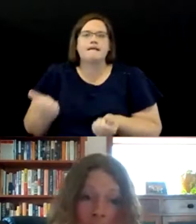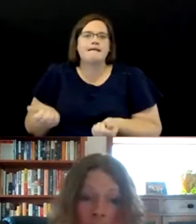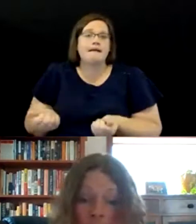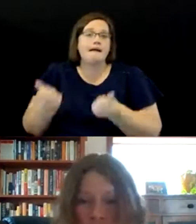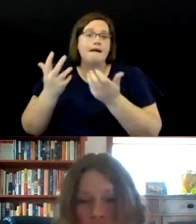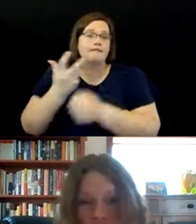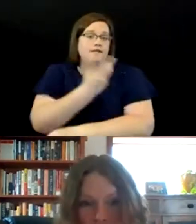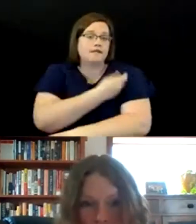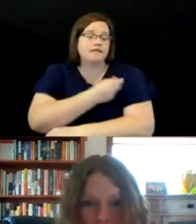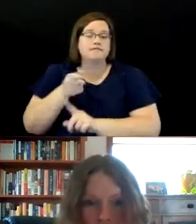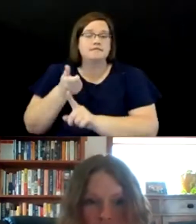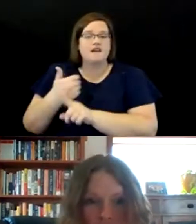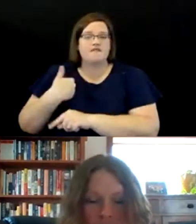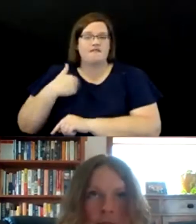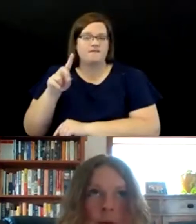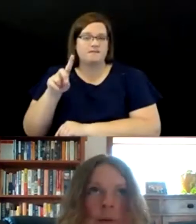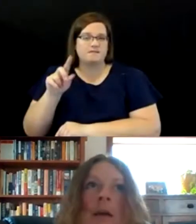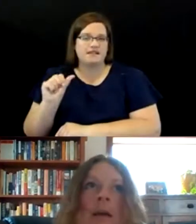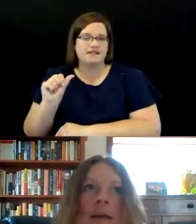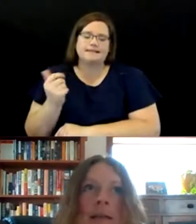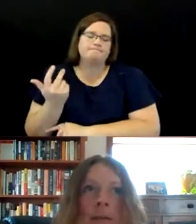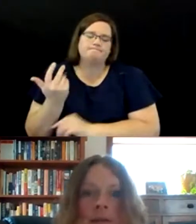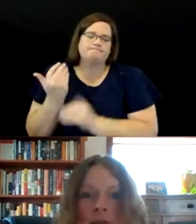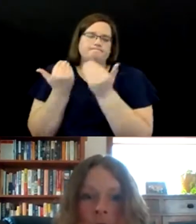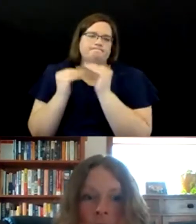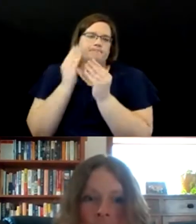for people with disabilities. So that can be a little hard to